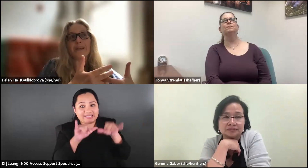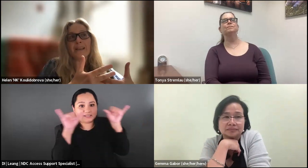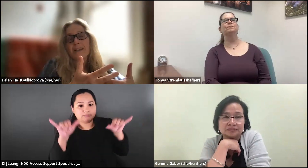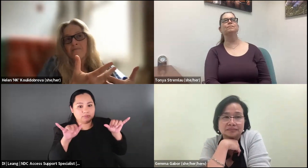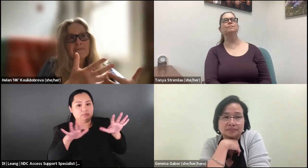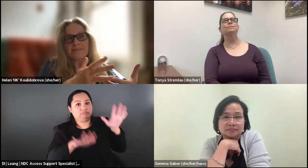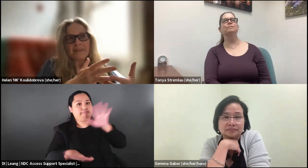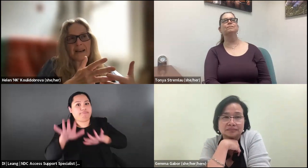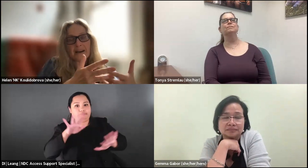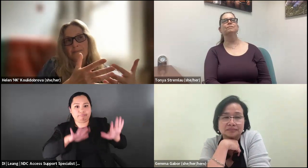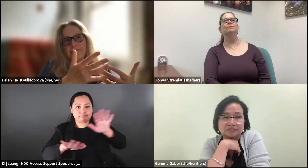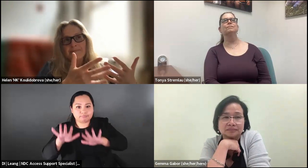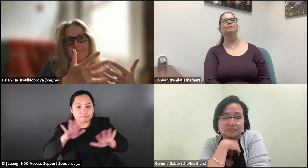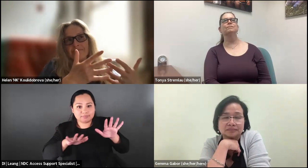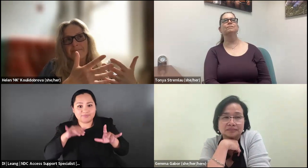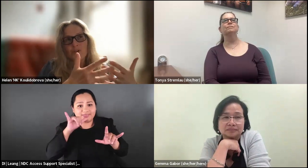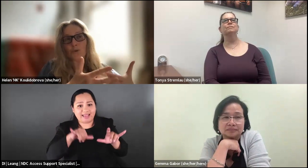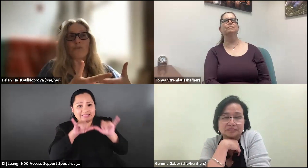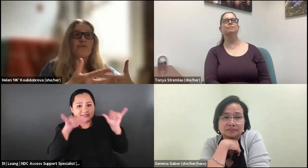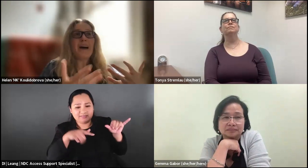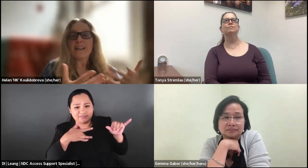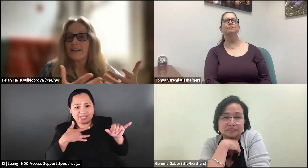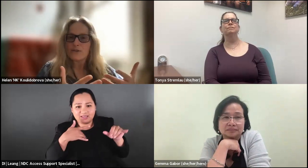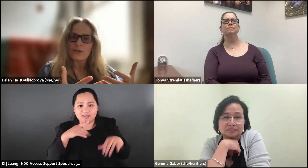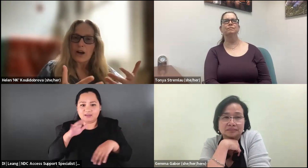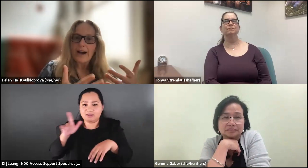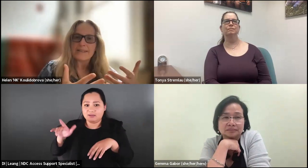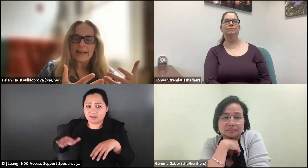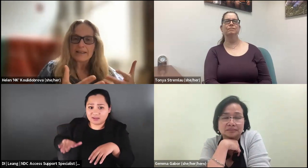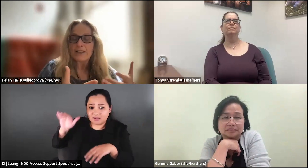to be valid for content.